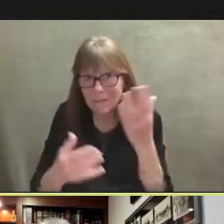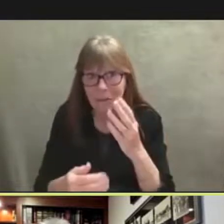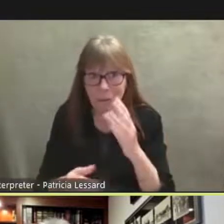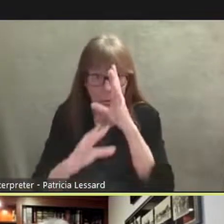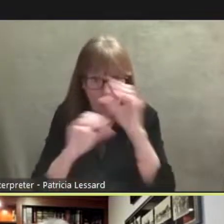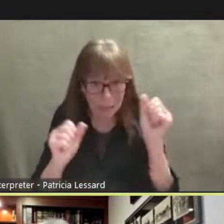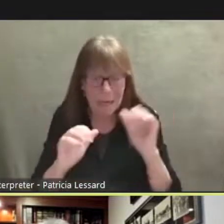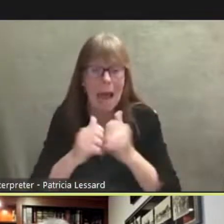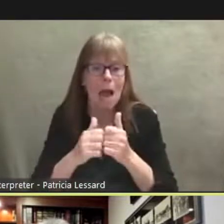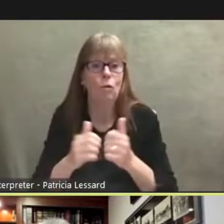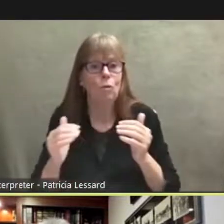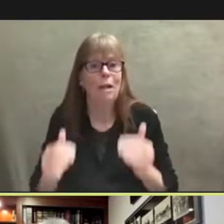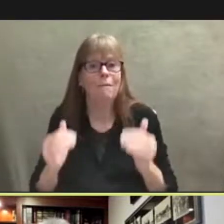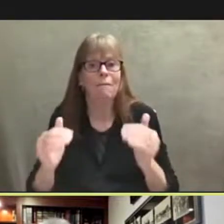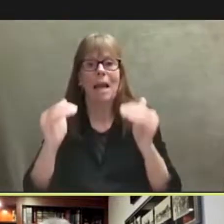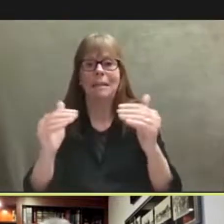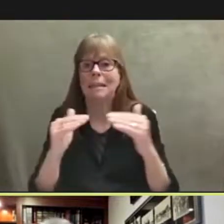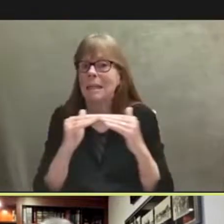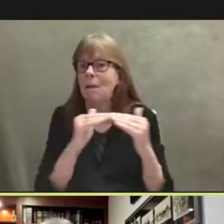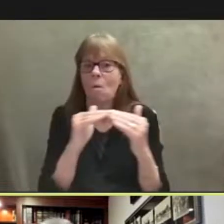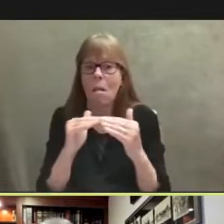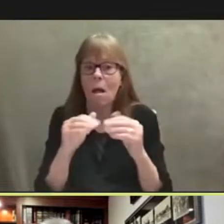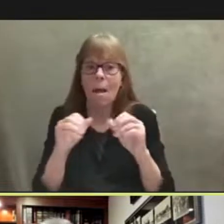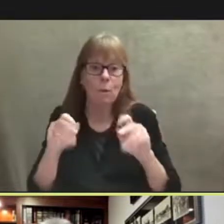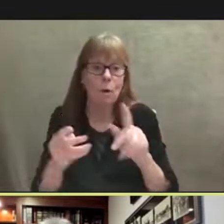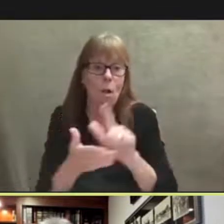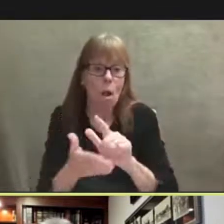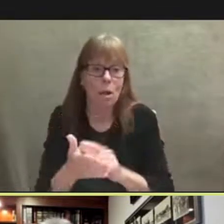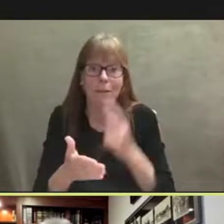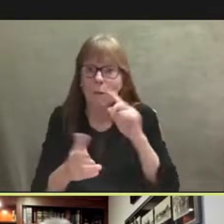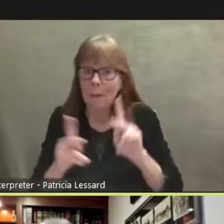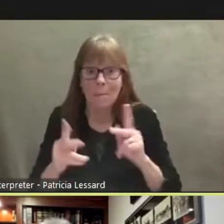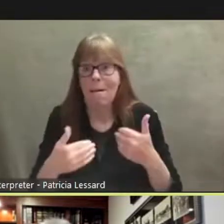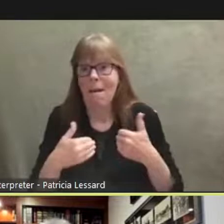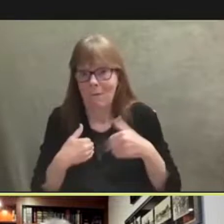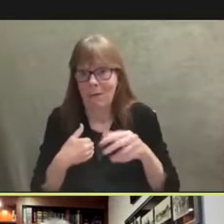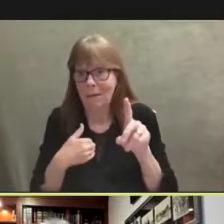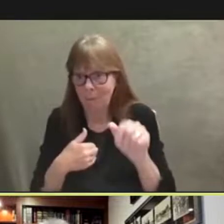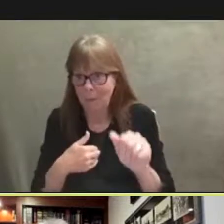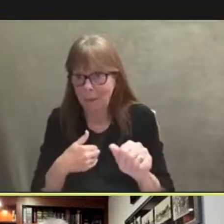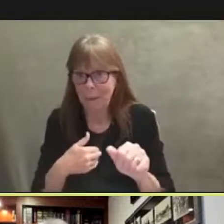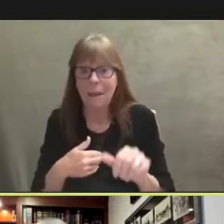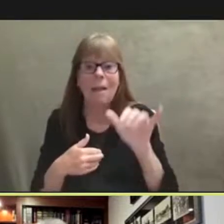of equal opportunity laws for people can disabilities. The results were published in NCD’s